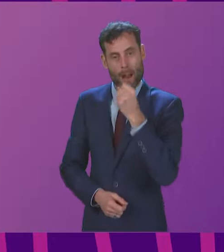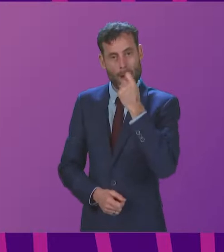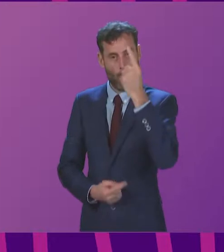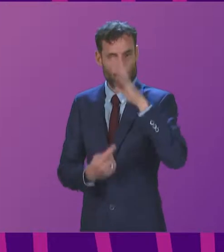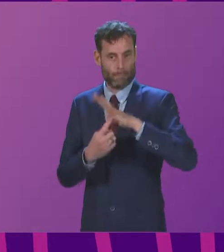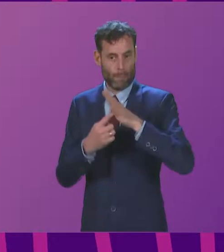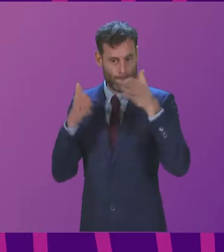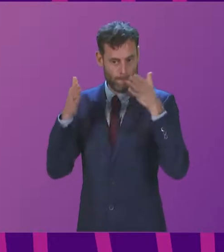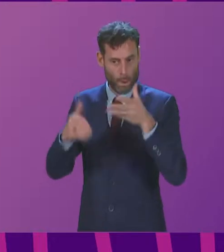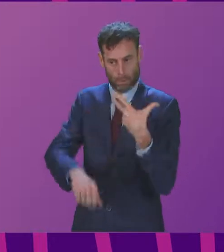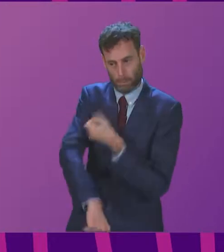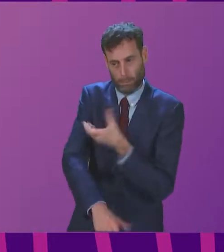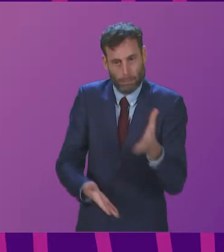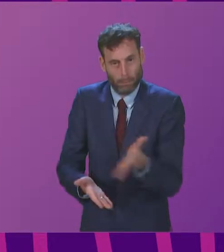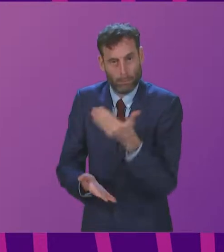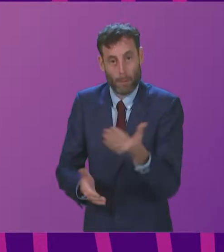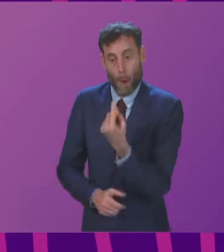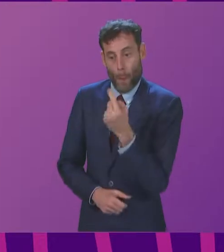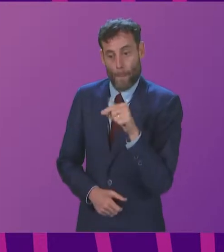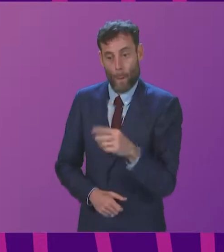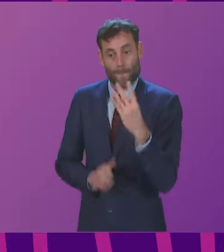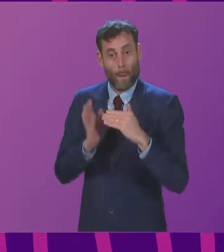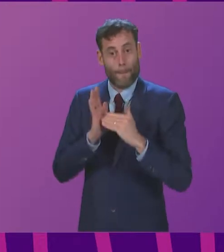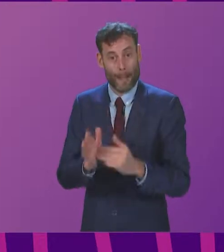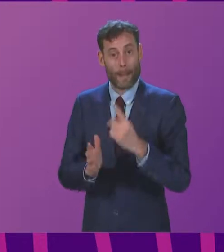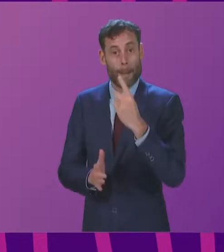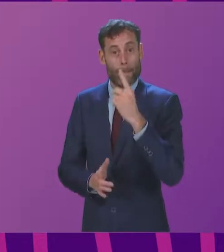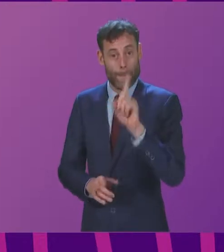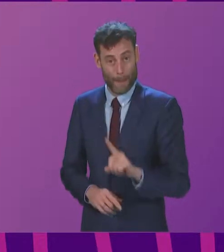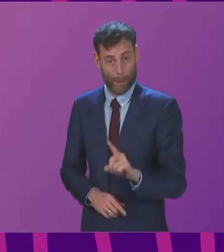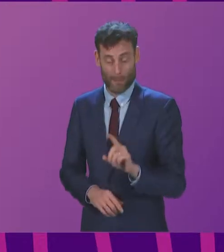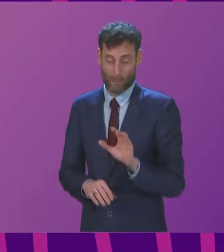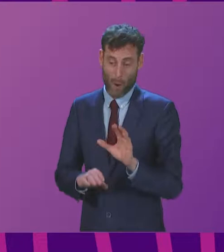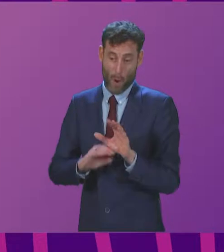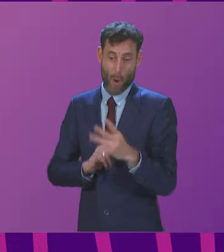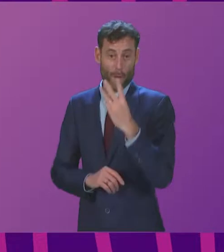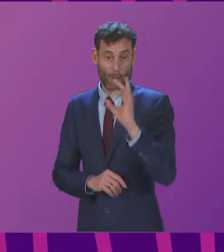More than 1.4 million people—just over 30 per cent of the total over-12 population—have,